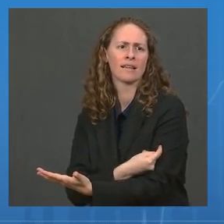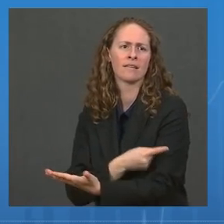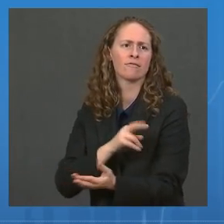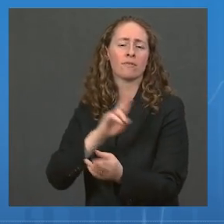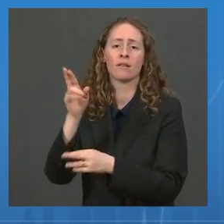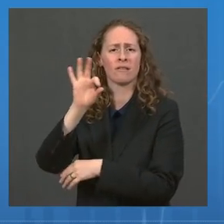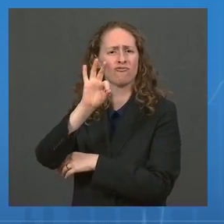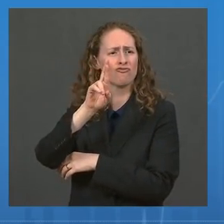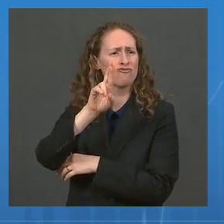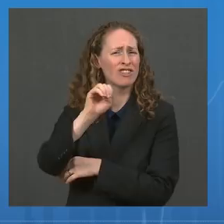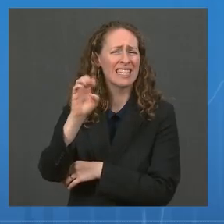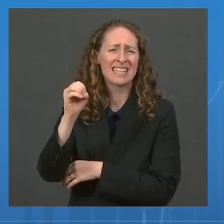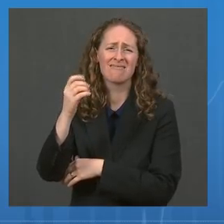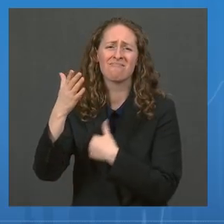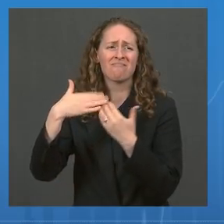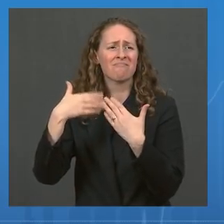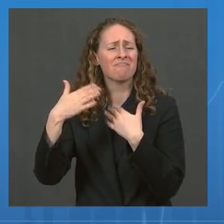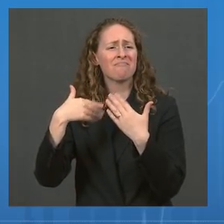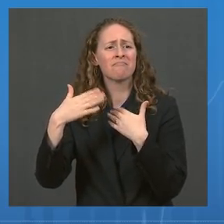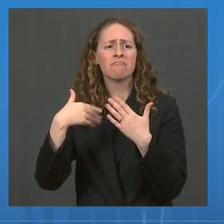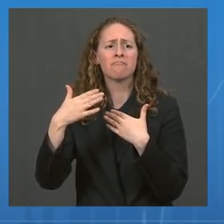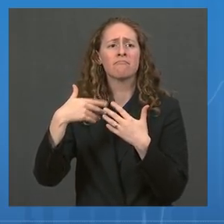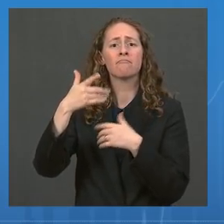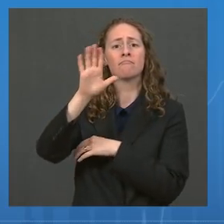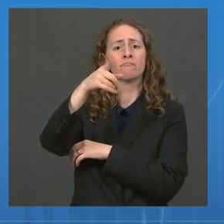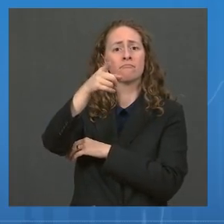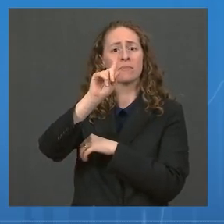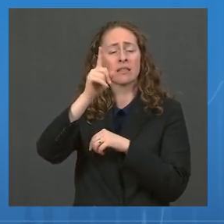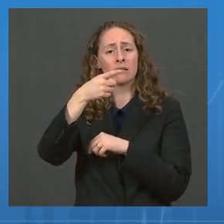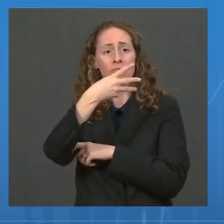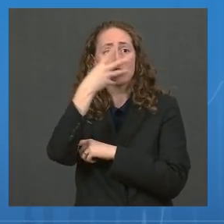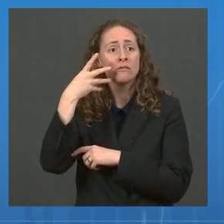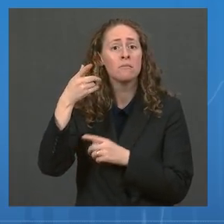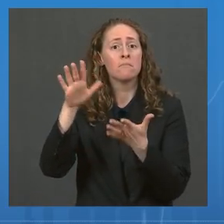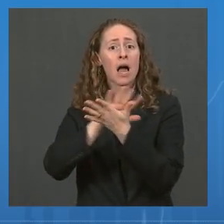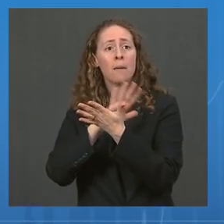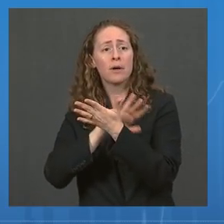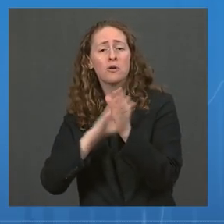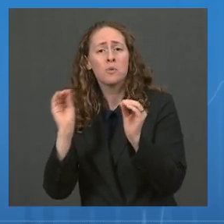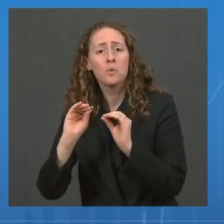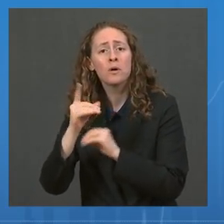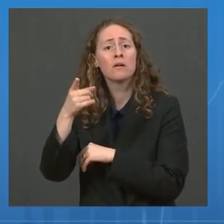regardless of immigration or health insurance status -- no ID or insurance required.